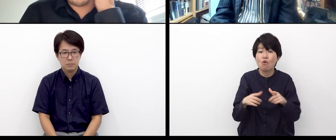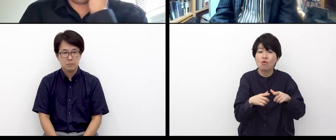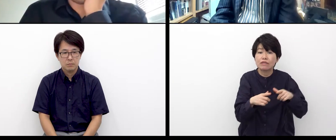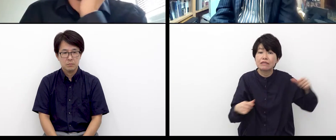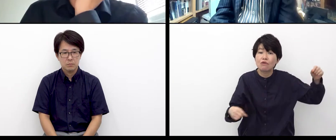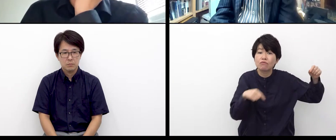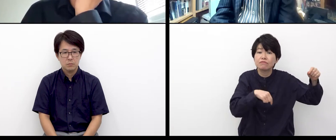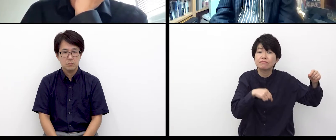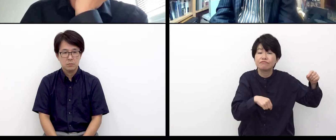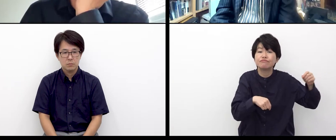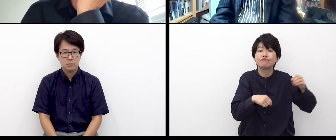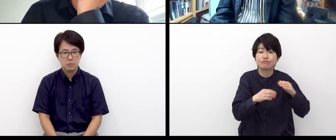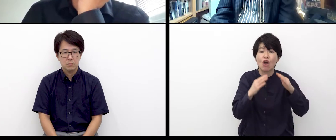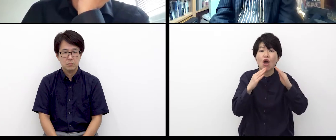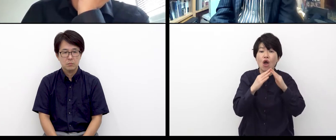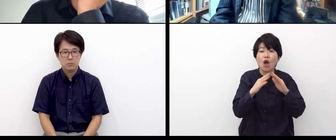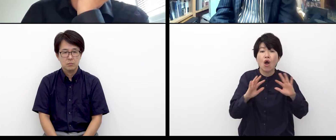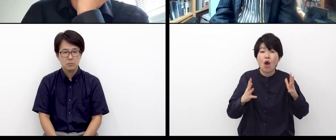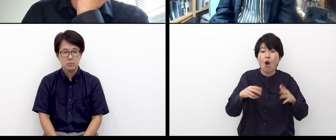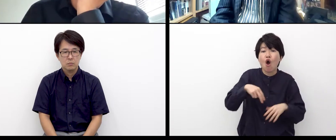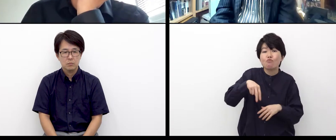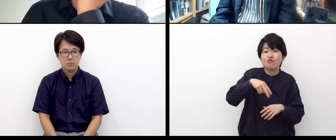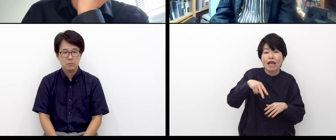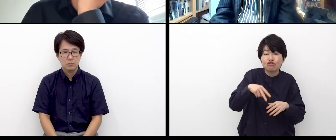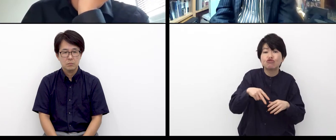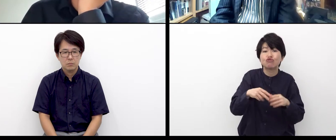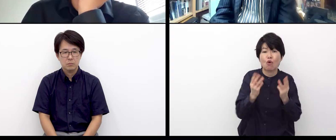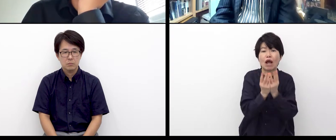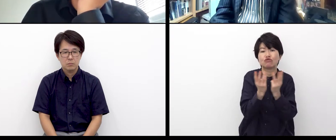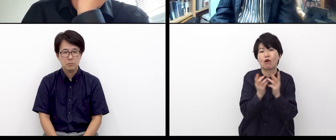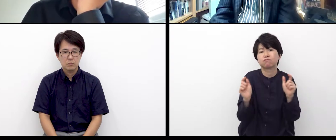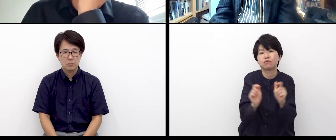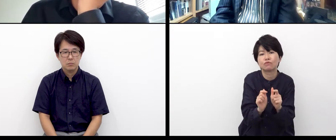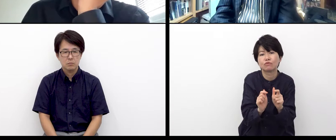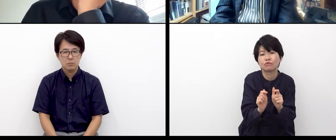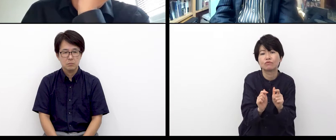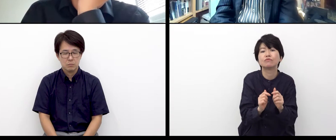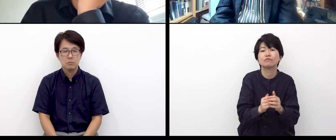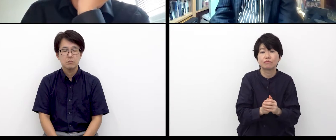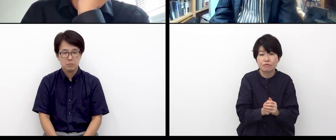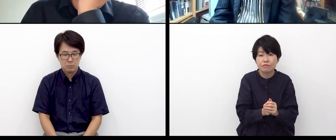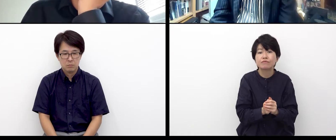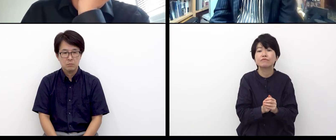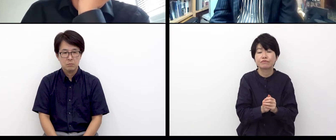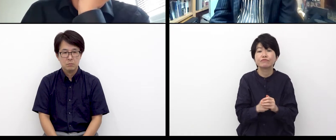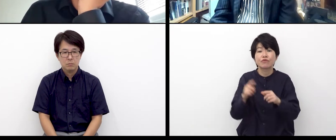it’s a fact that we have very few homeless people. Though the government statistics is not perfect,